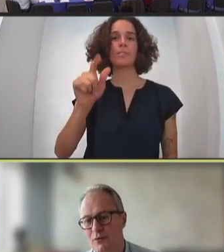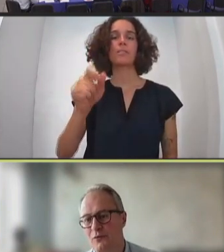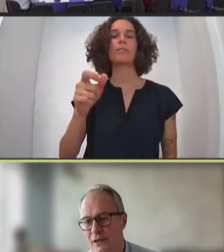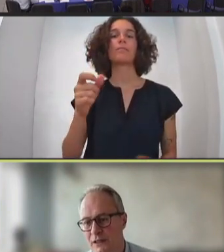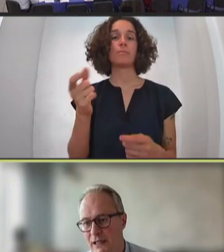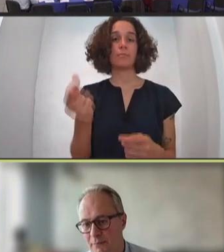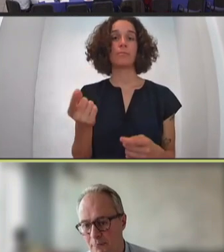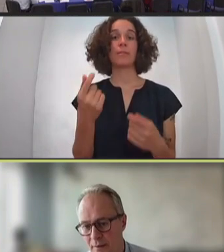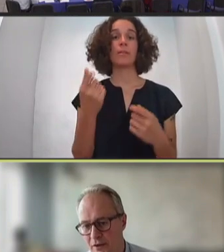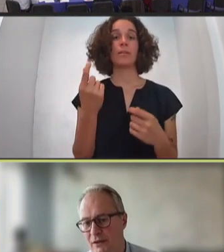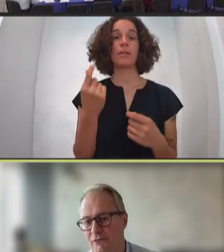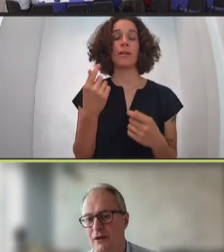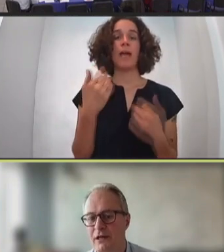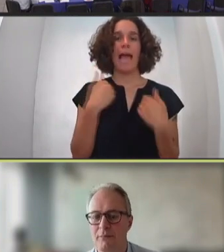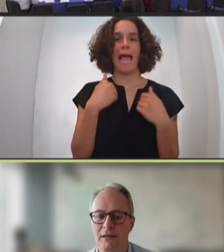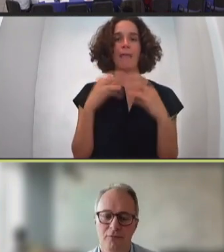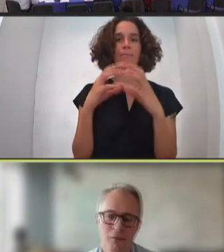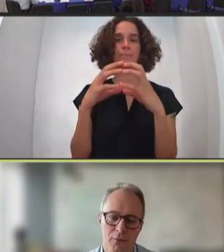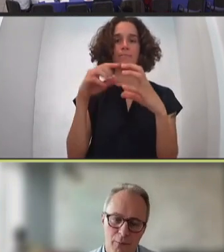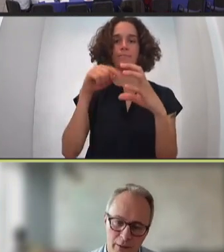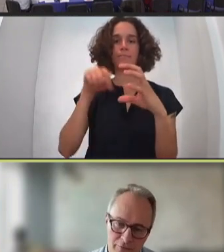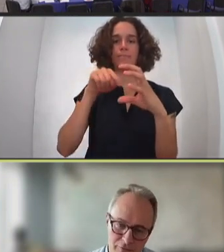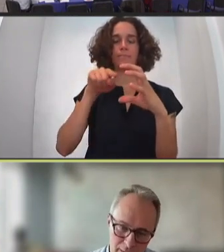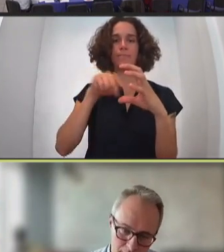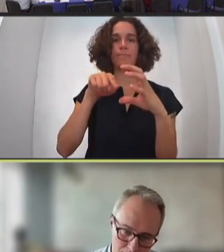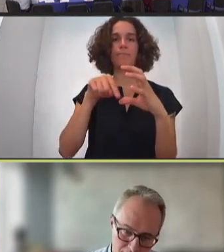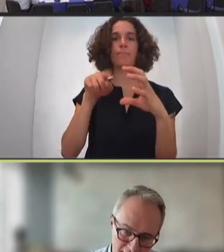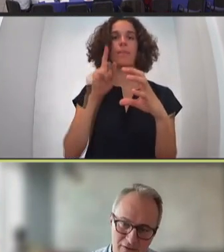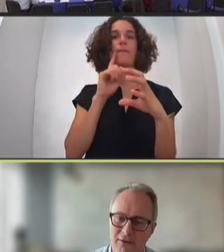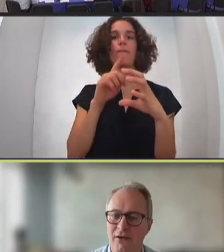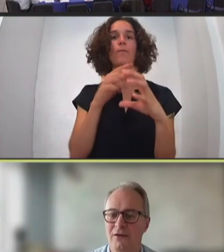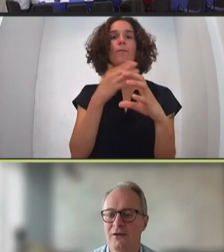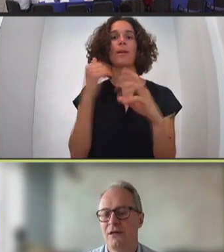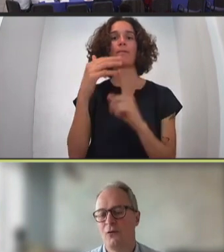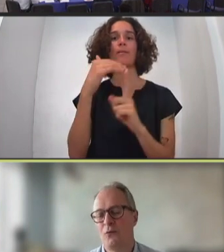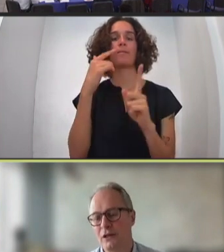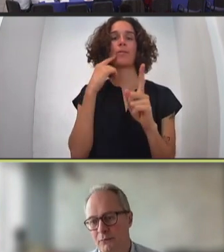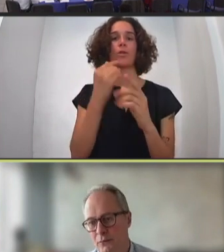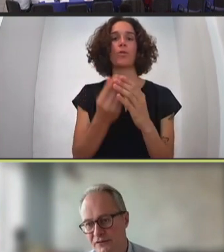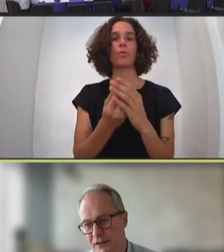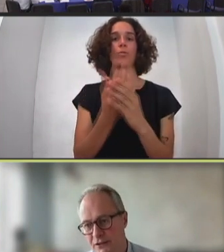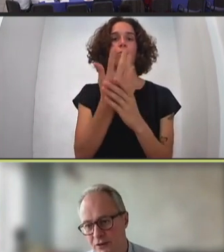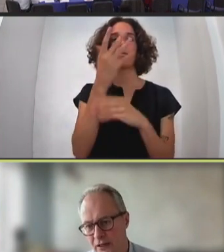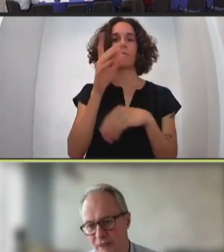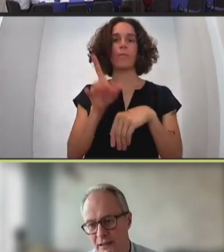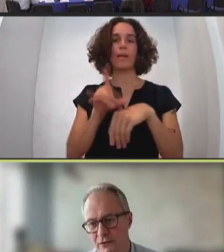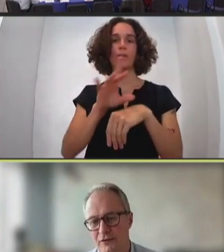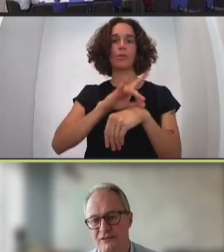provide a better environment for growth of the bacteria, while the monocyte drive macrophages